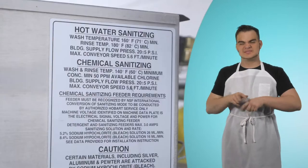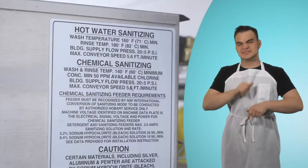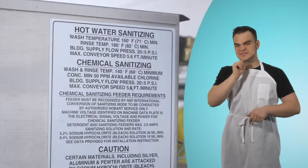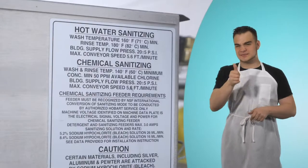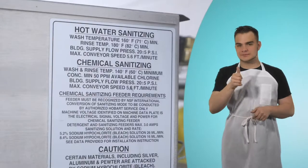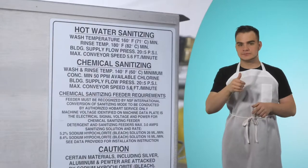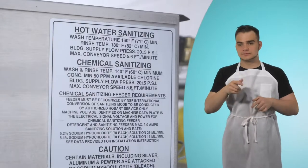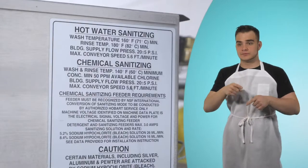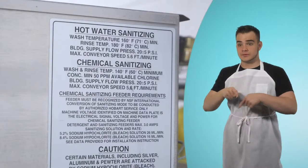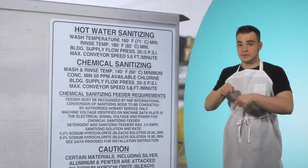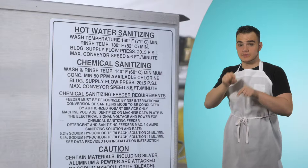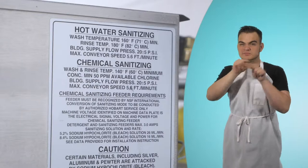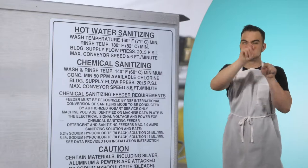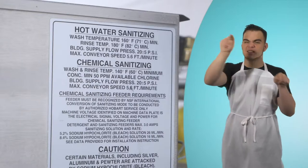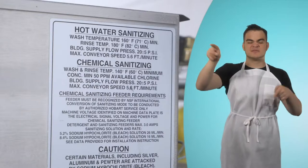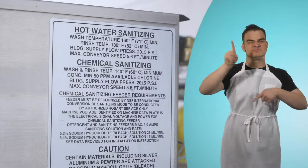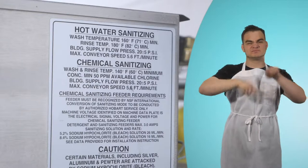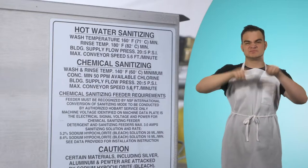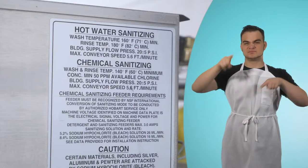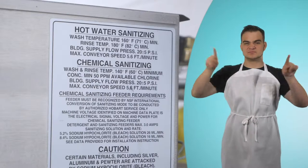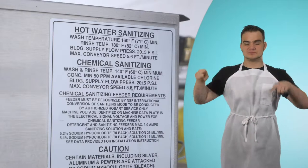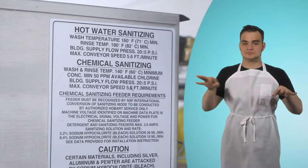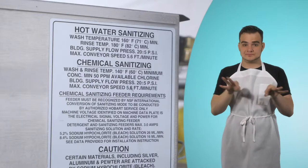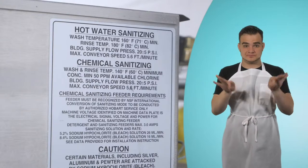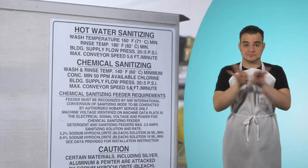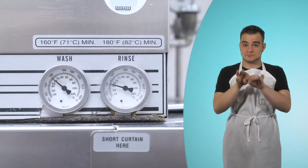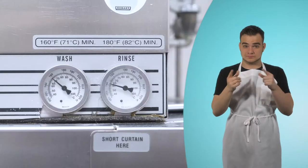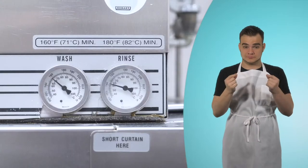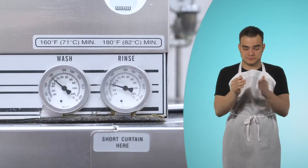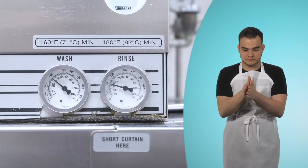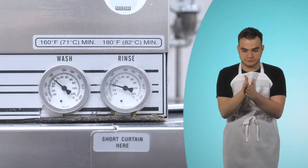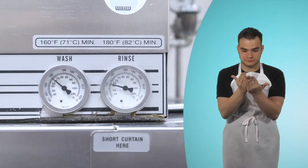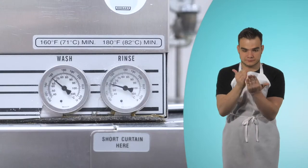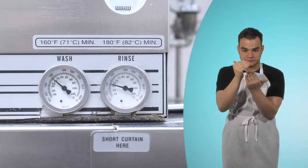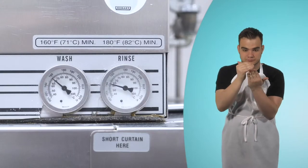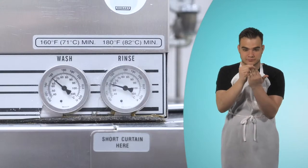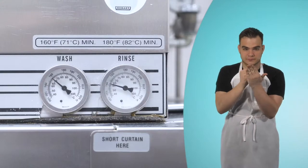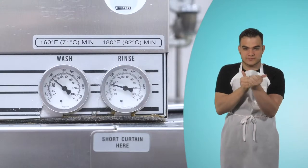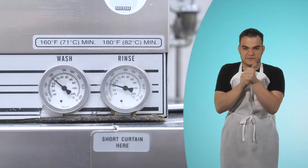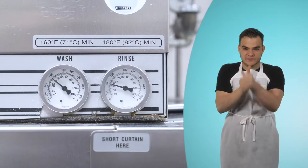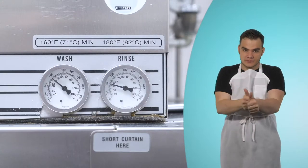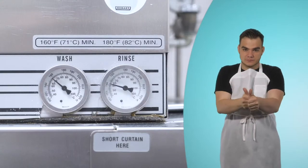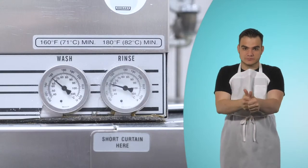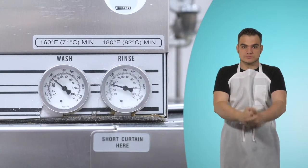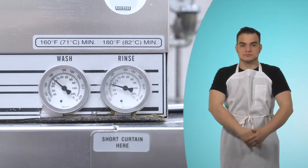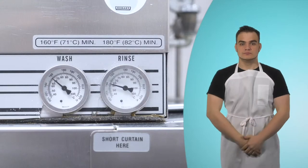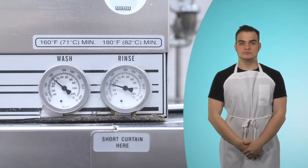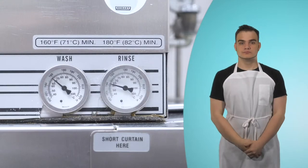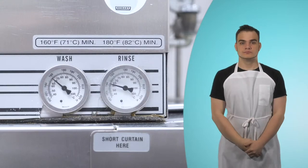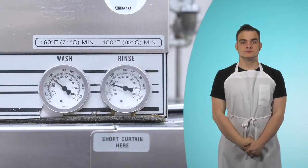There are many models of dishwashers, so it is important to follow the manufacture’s guidelines.